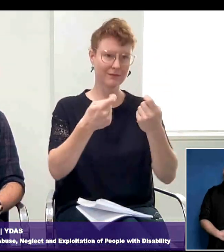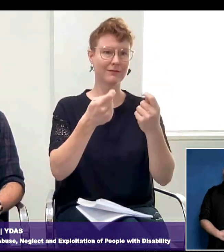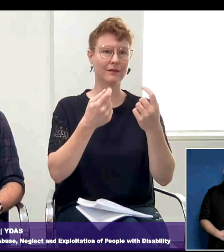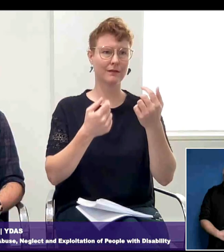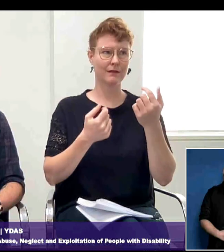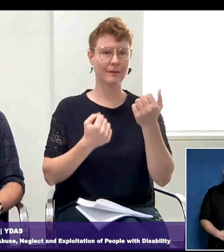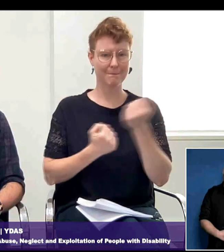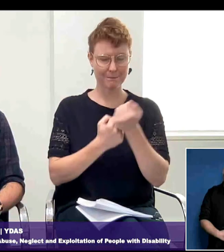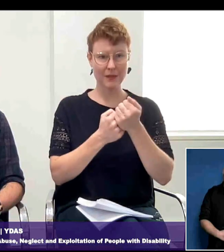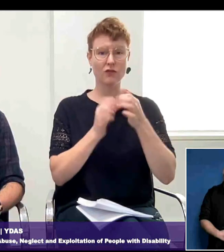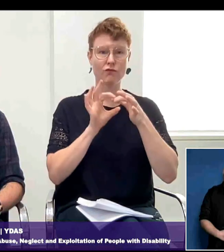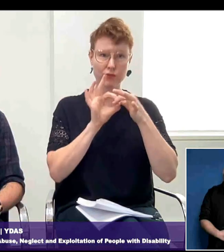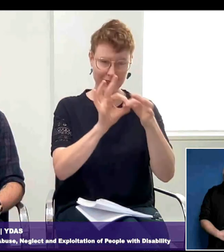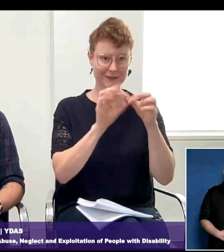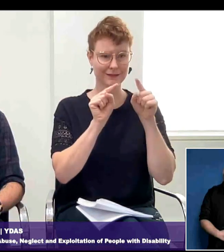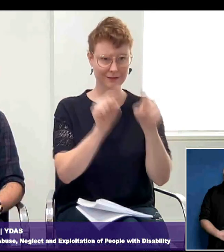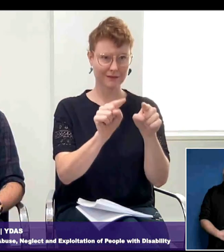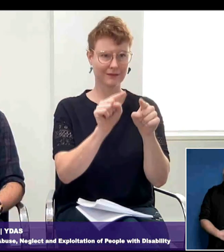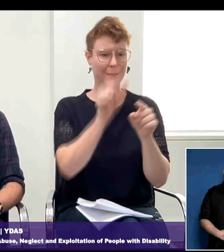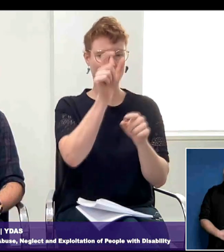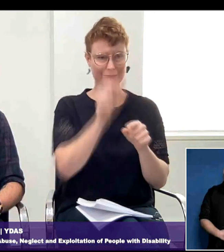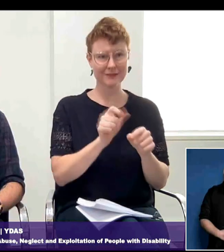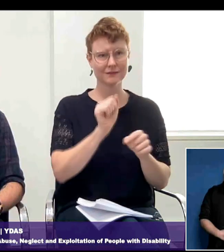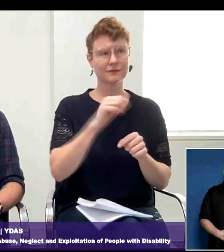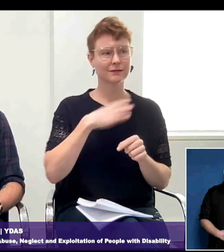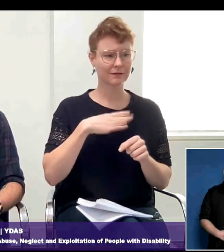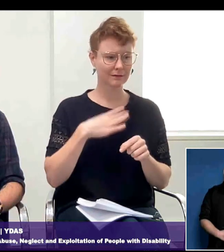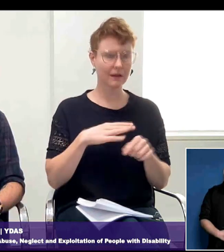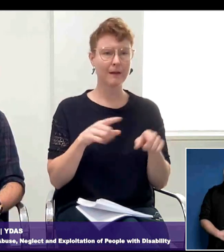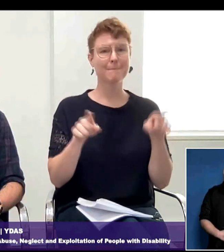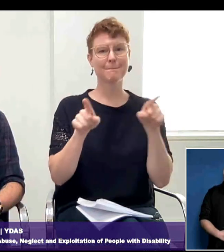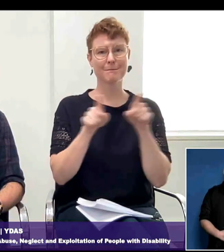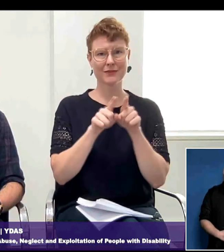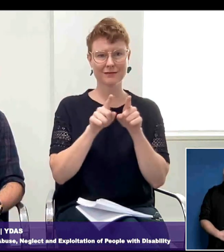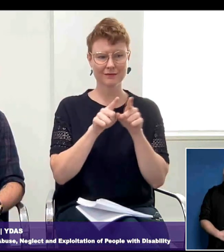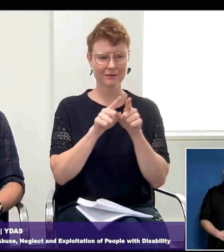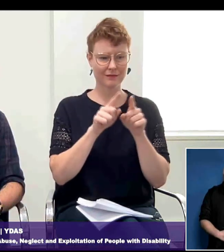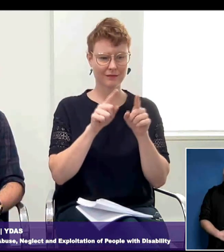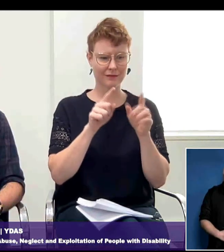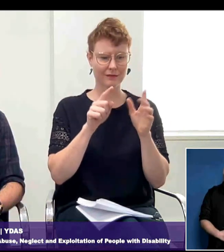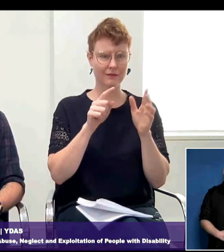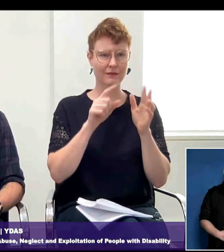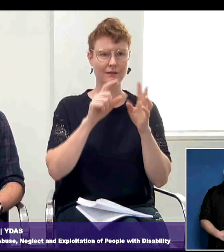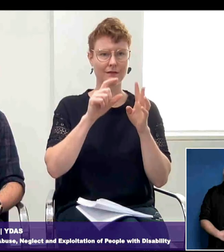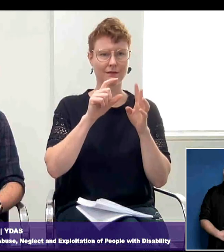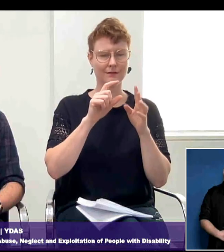And these expectations that are put on them are relevant so that they can match the young